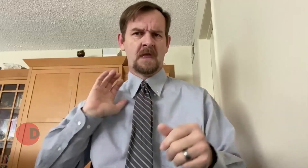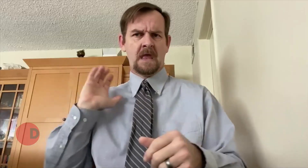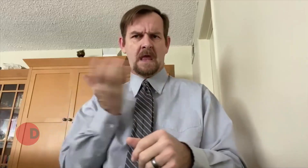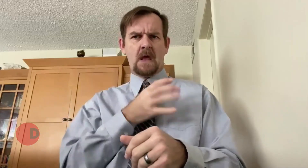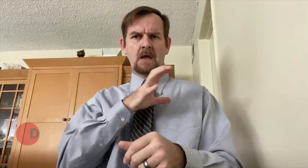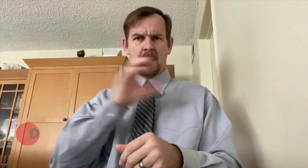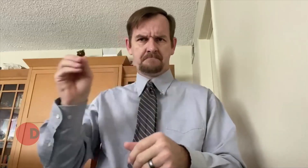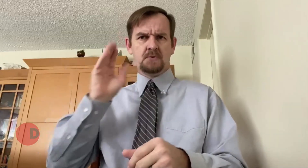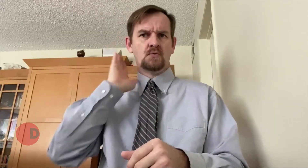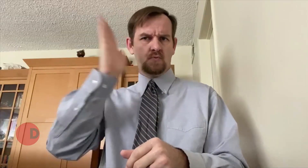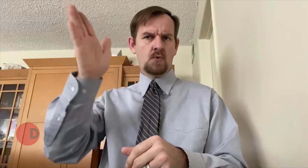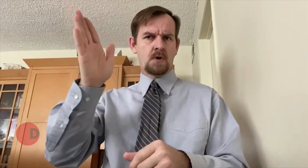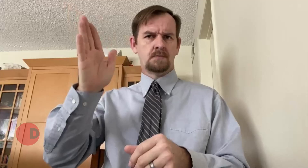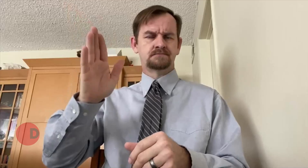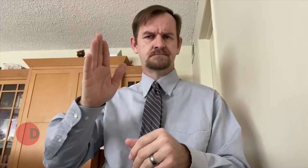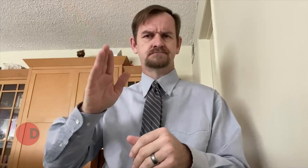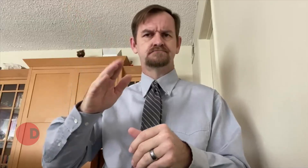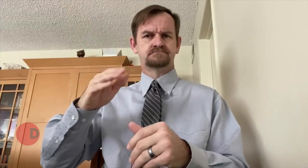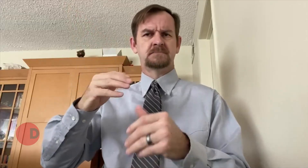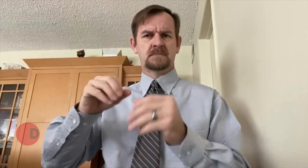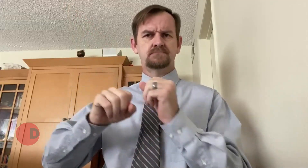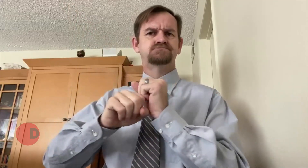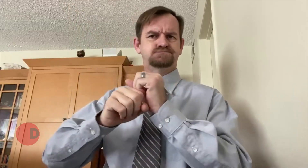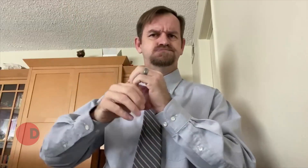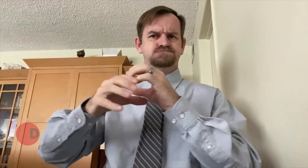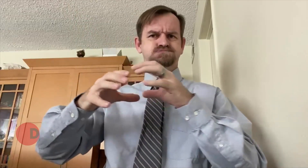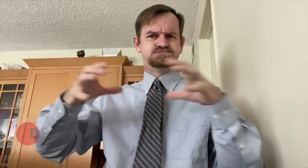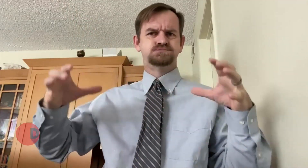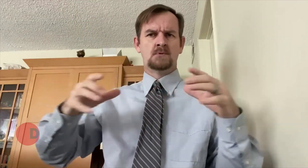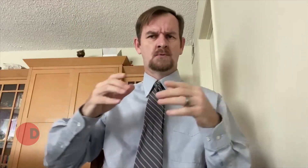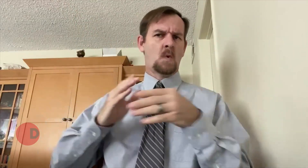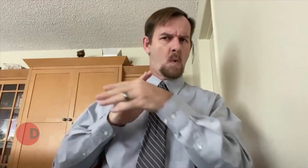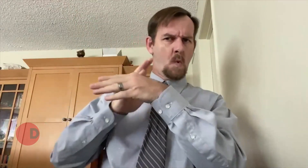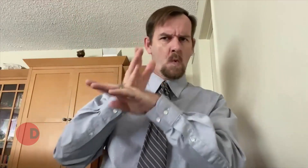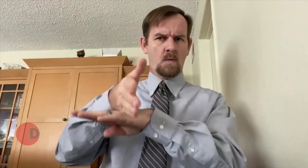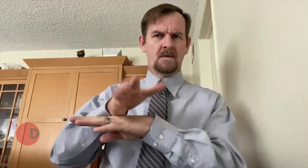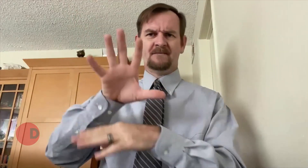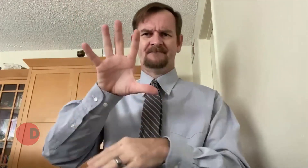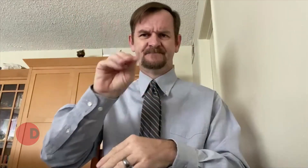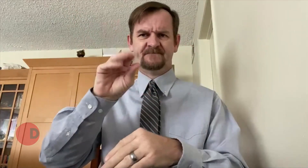[Jeremy]: Our company will expand with over 50 products